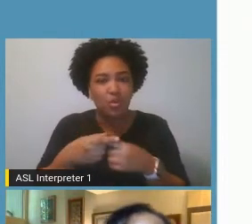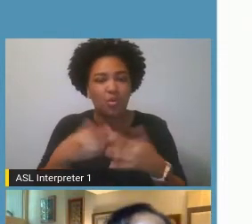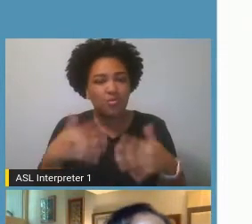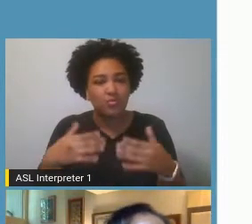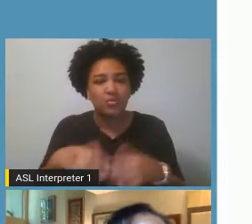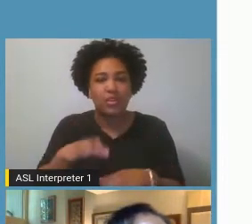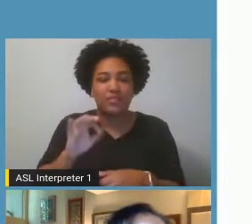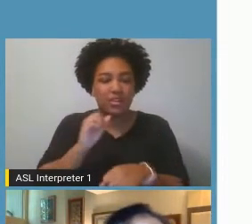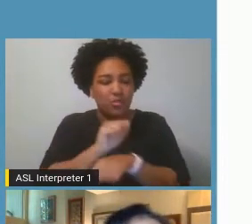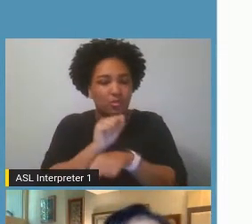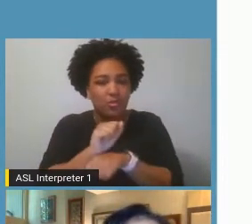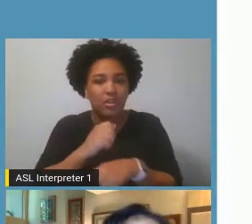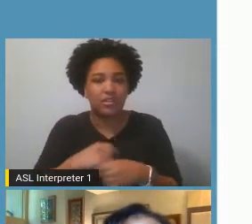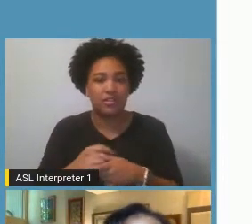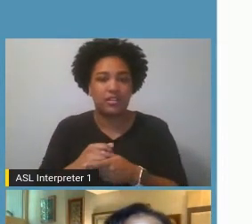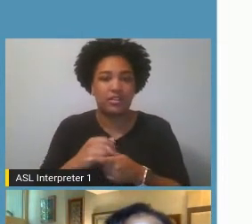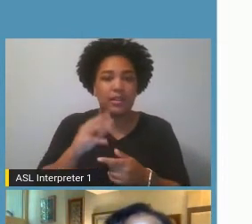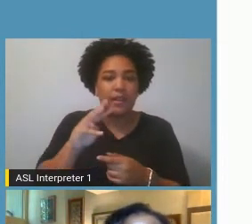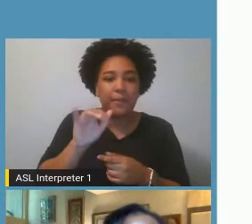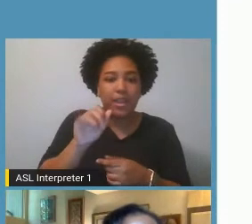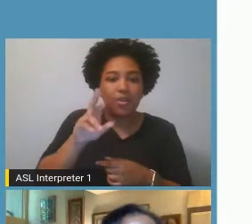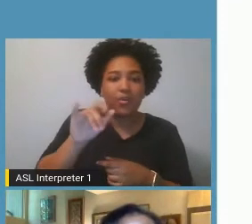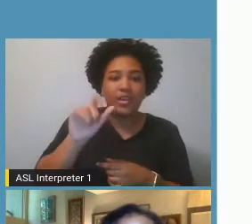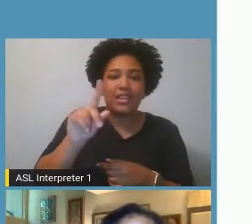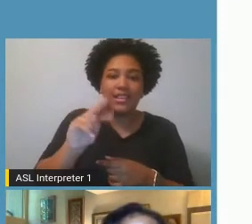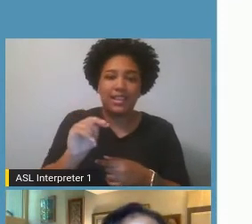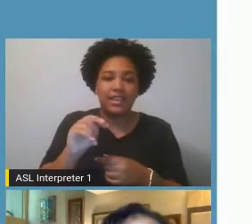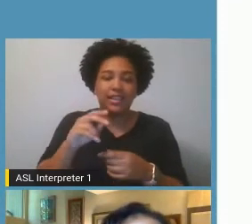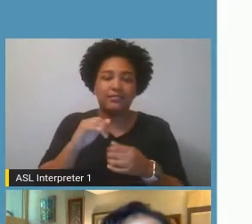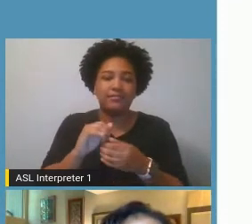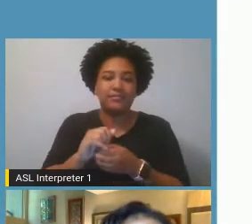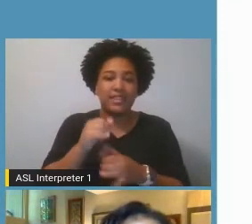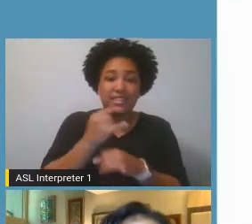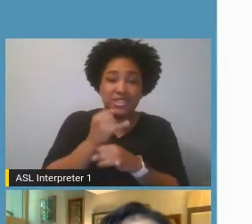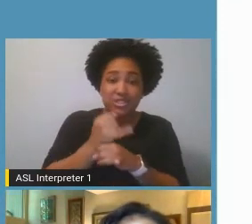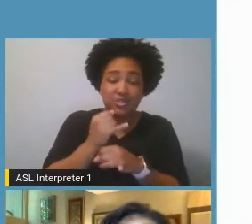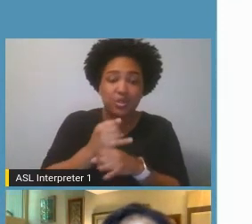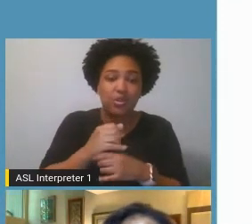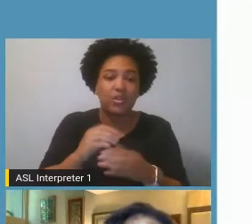Maryland Institute of technology, Roy Rosenzweig Center for history and New Media, Stanford,